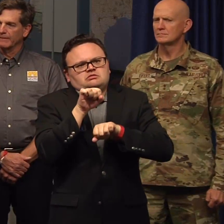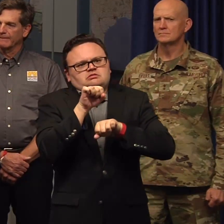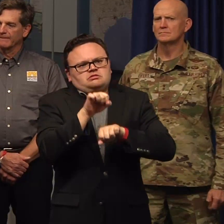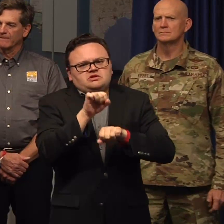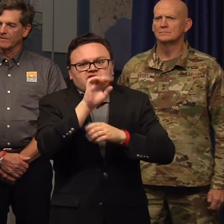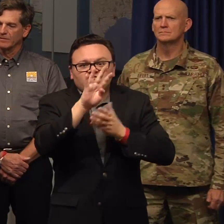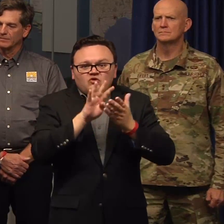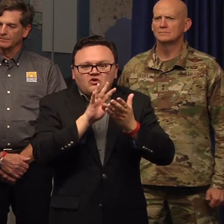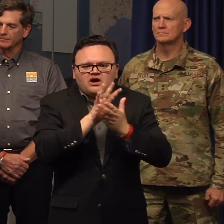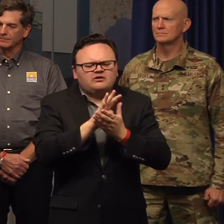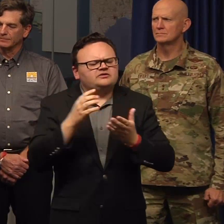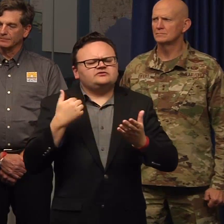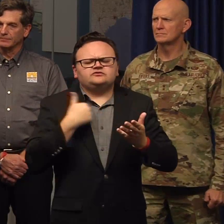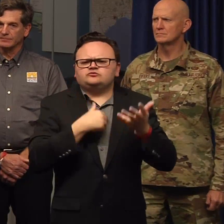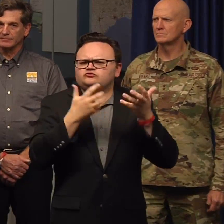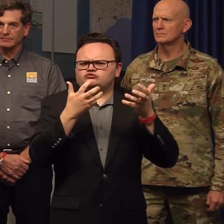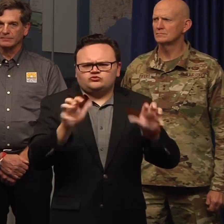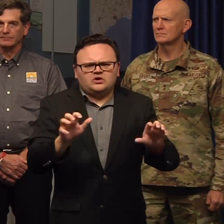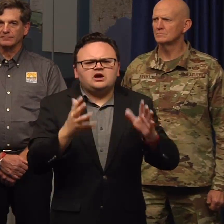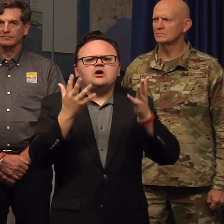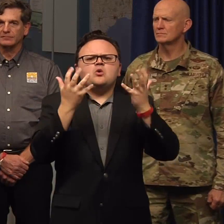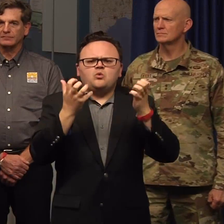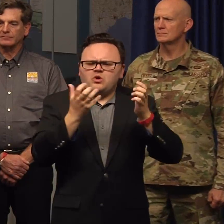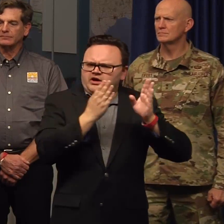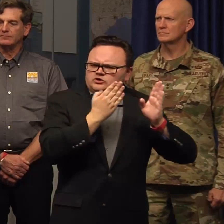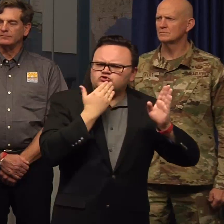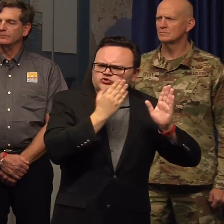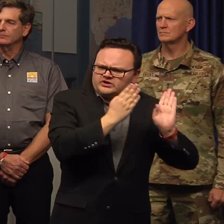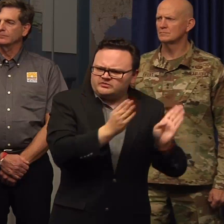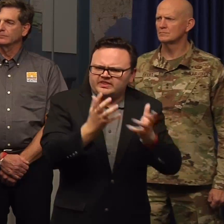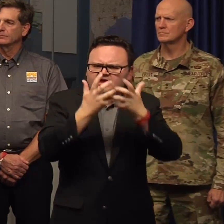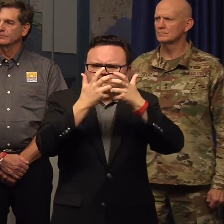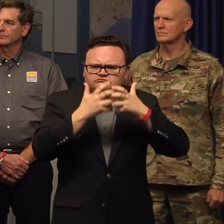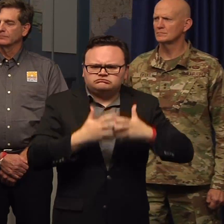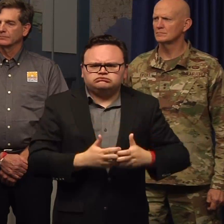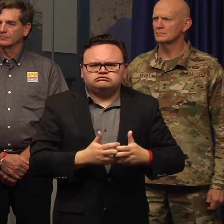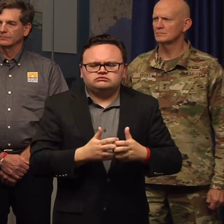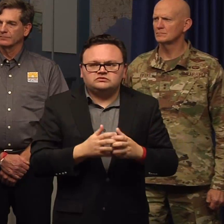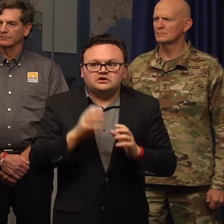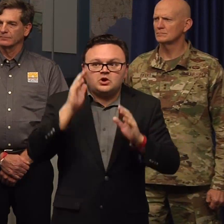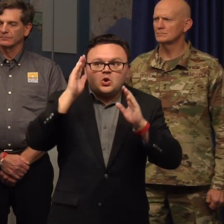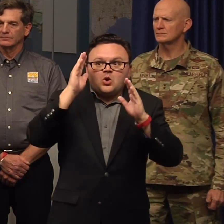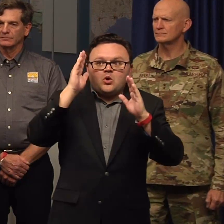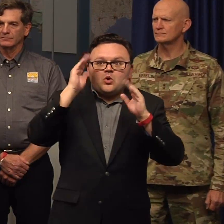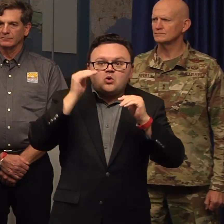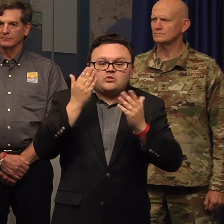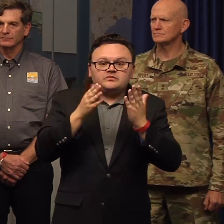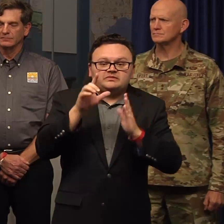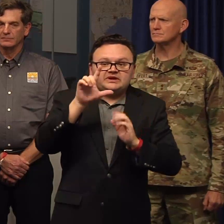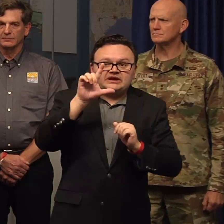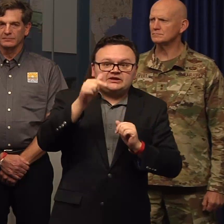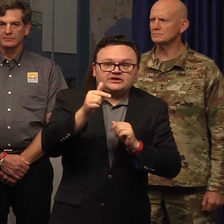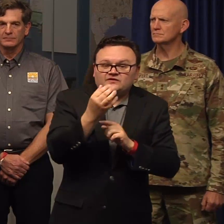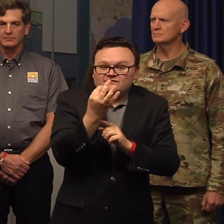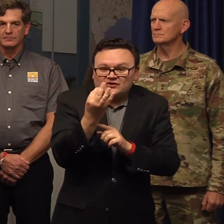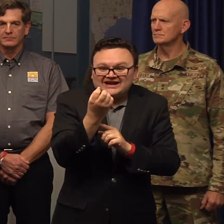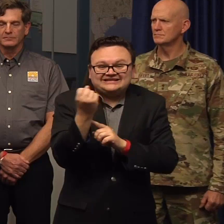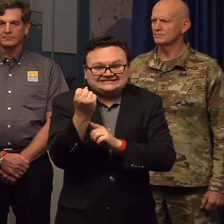AT THIS TIME AND SO WE'RE GOING TO TRY TO MAKE IT ORDERLY, TRY TO MAKE SURE PEOPLE CAN GET IN AND OUT.